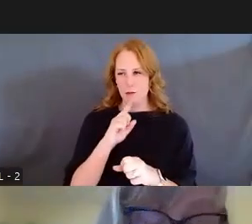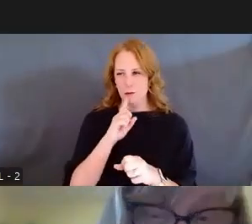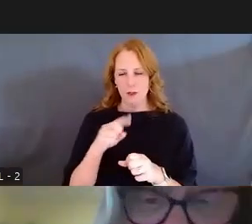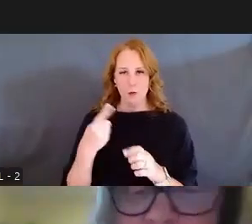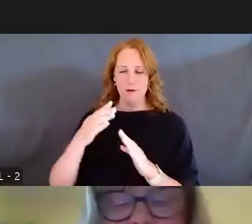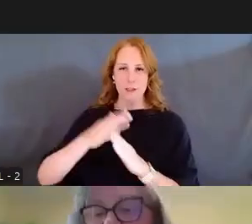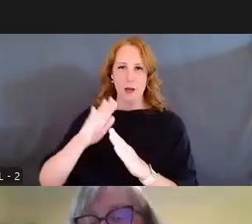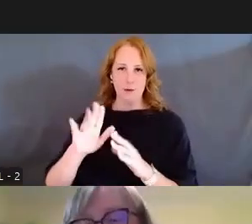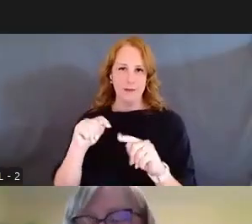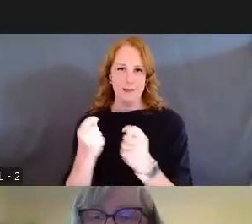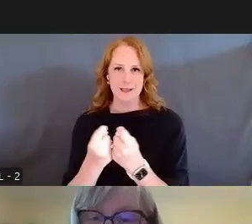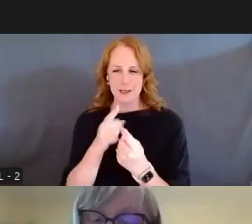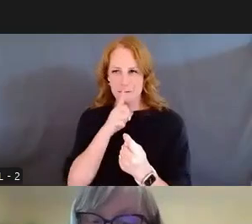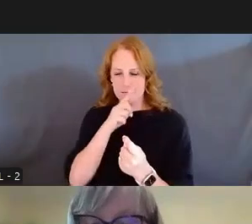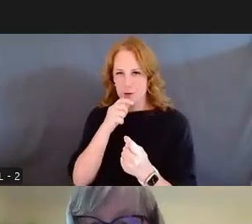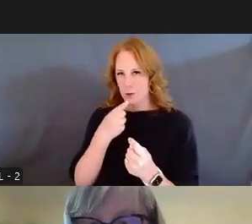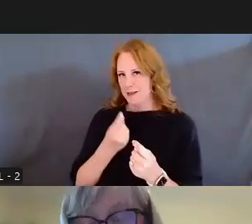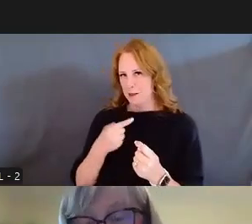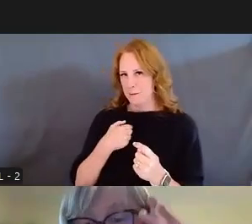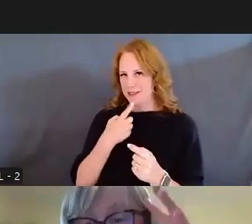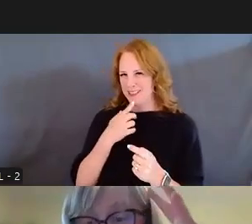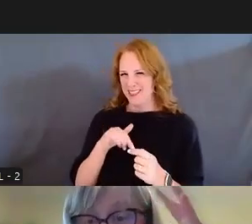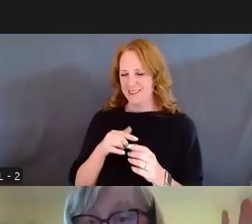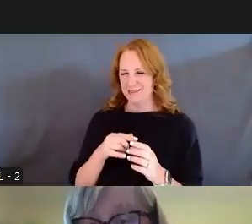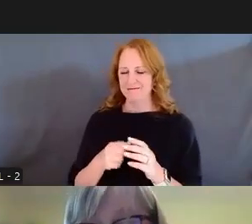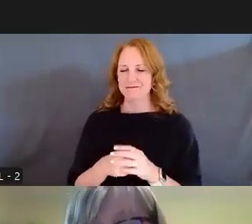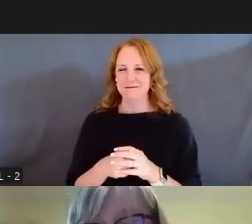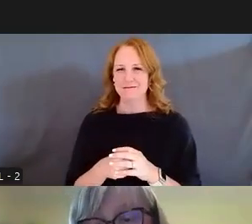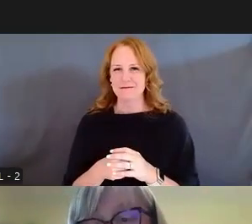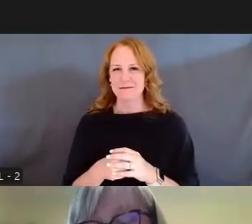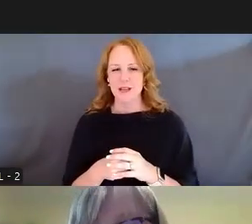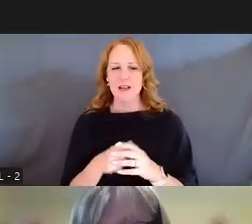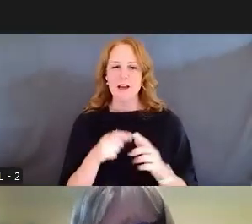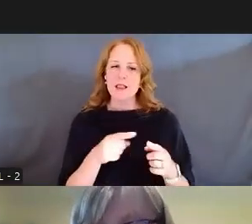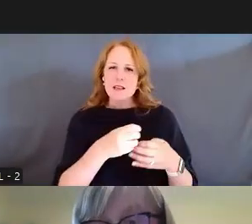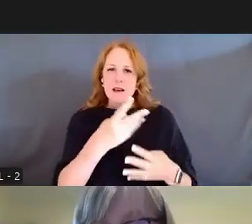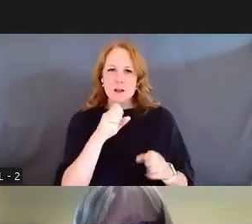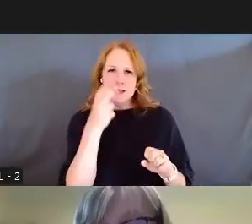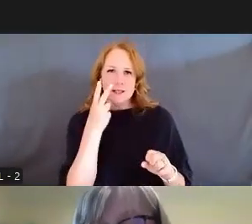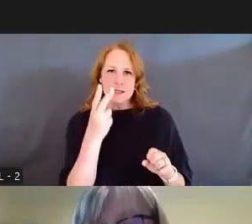but so this is just gives you a sense of the complexity and the potential reach of this